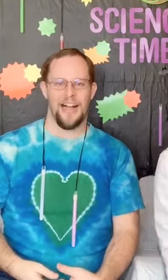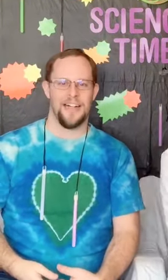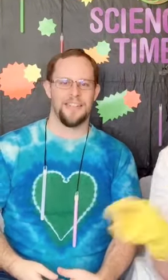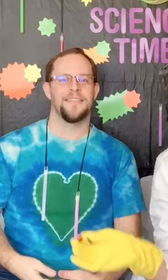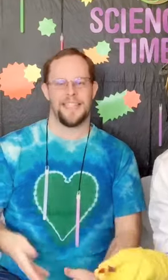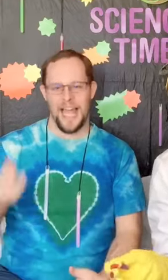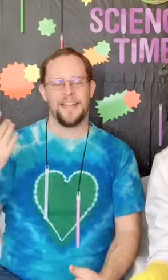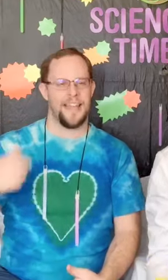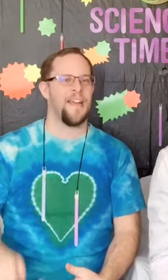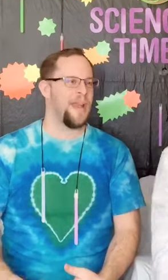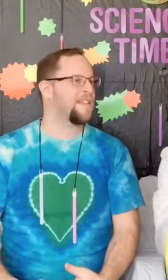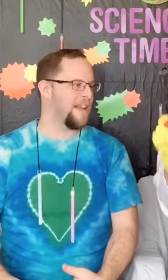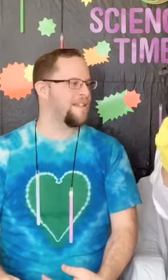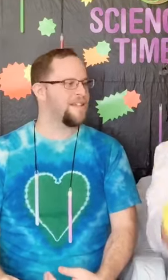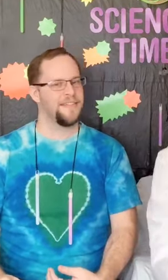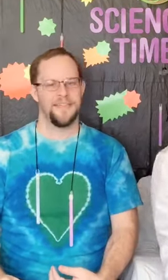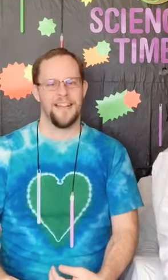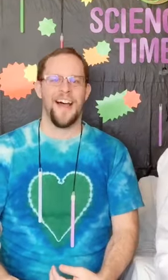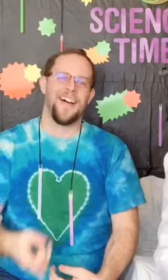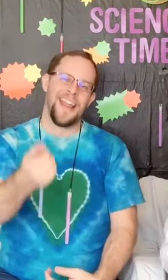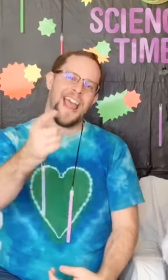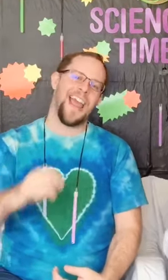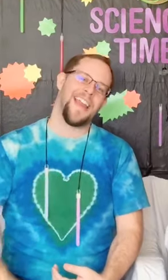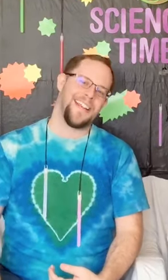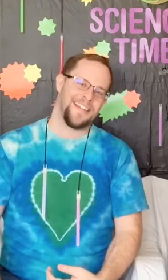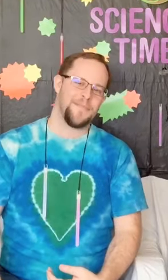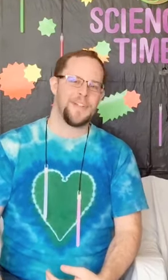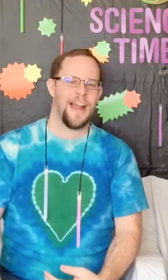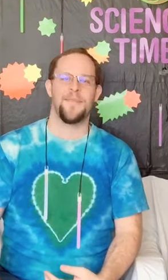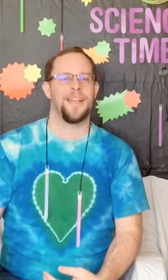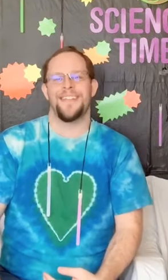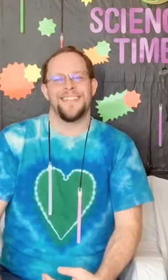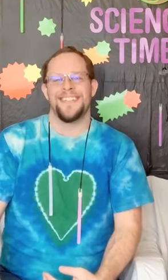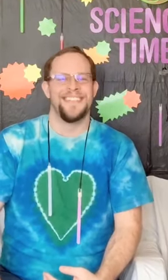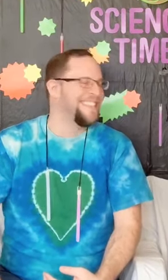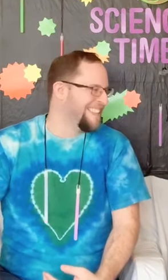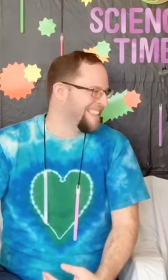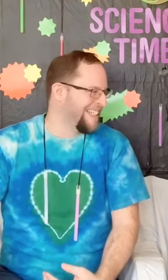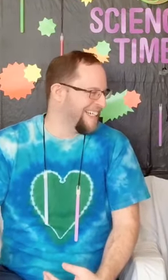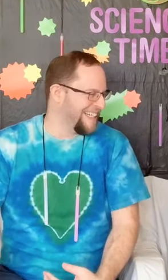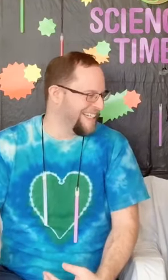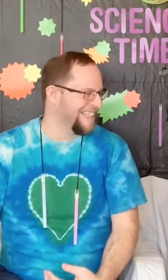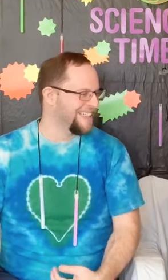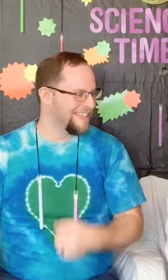Forever! AARON: That makes sense! CALI: See, they liked it. AARON: I'm so happy. CALI: Okay, I think that's about